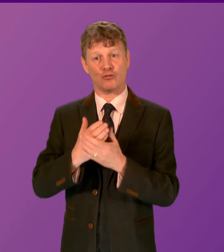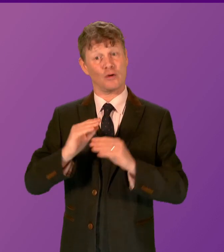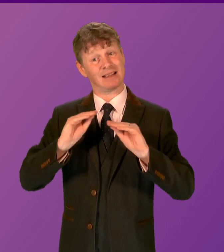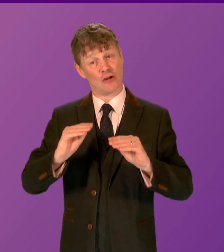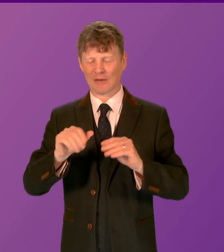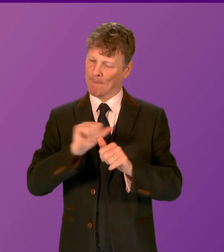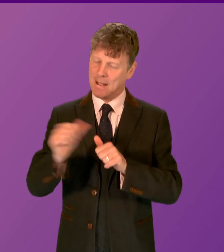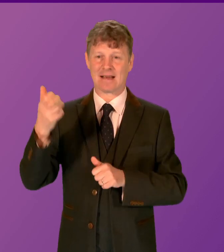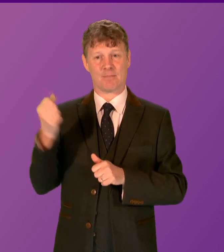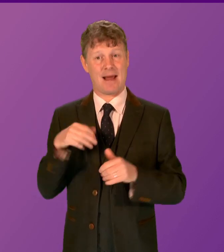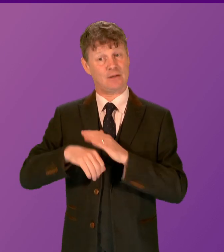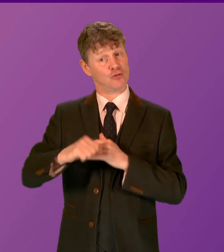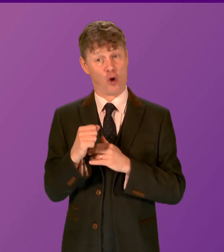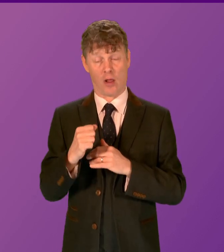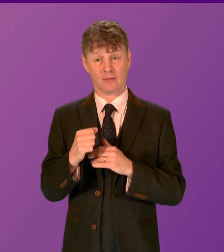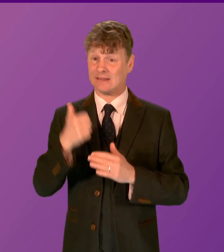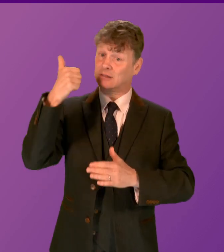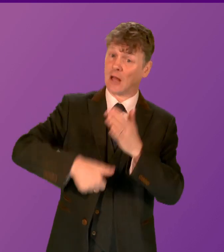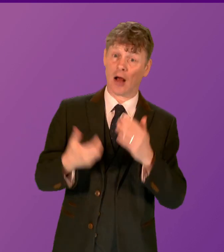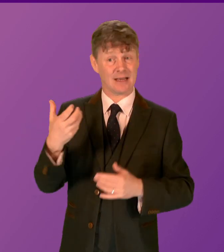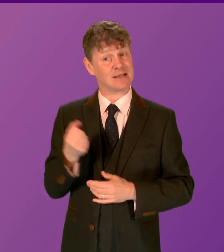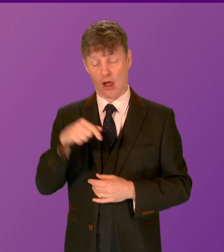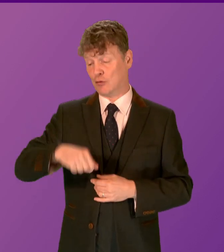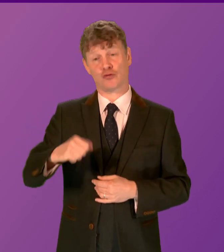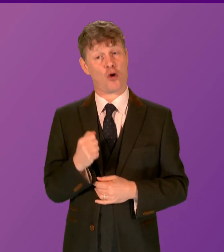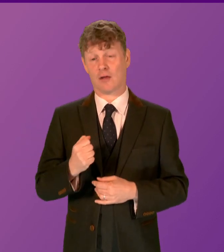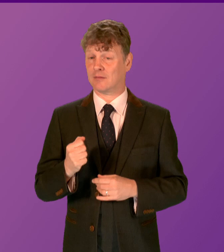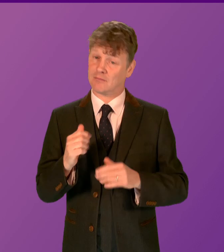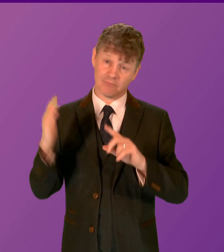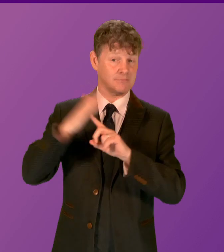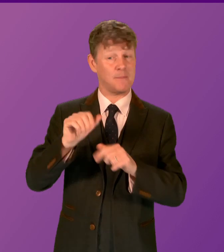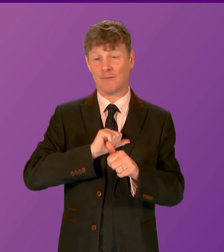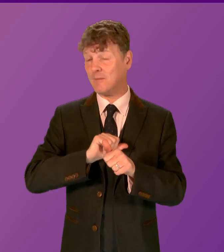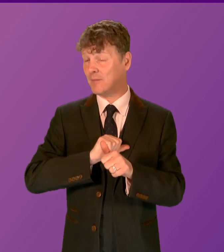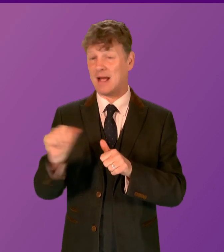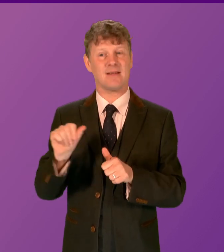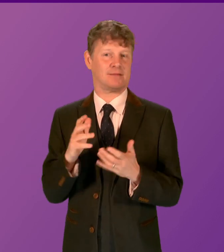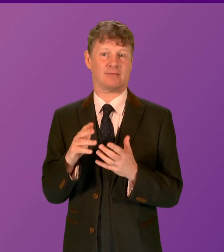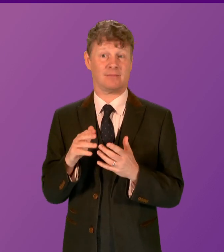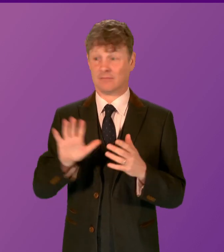the United Kingdom, and that teacher starting salaries are the most attractive in the UK.